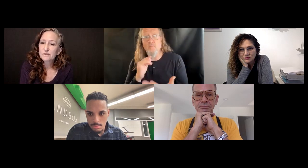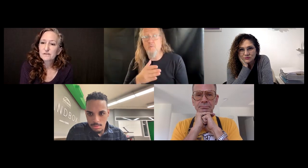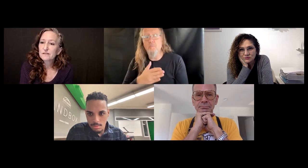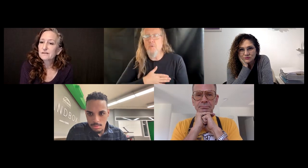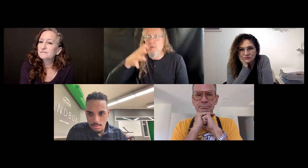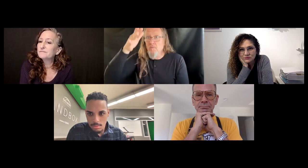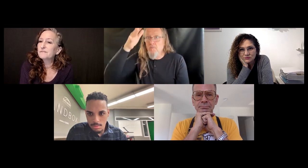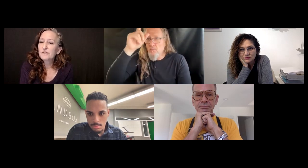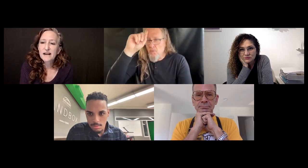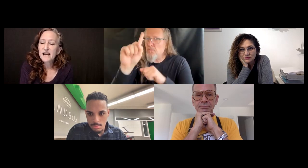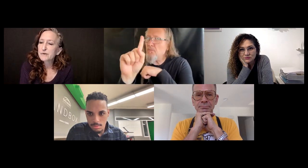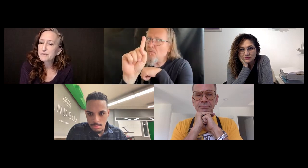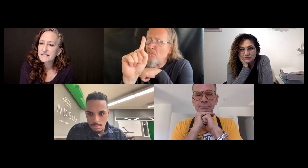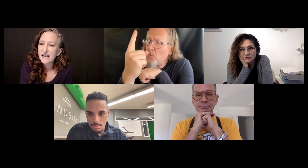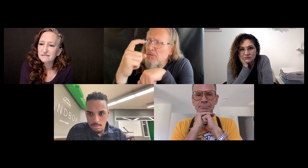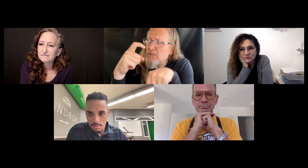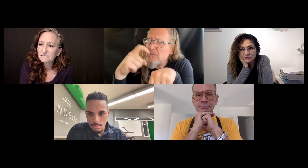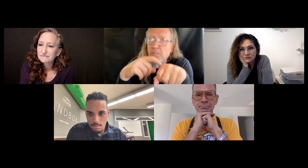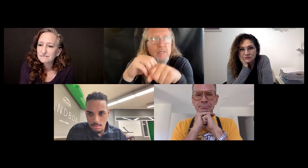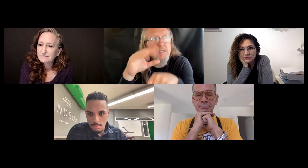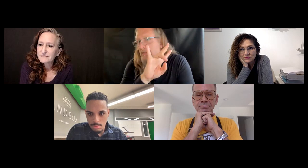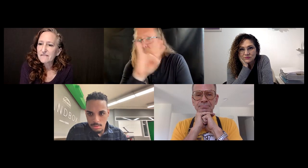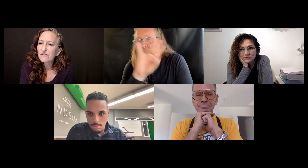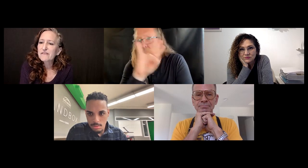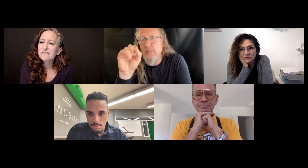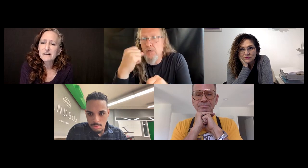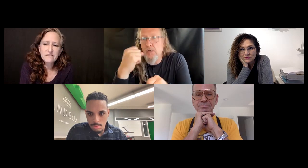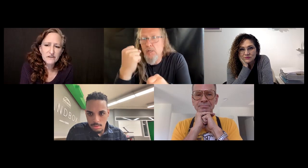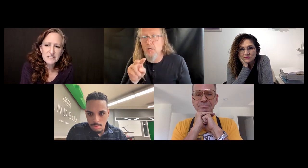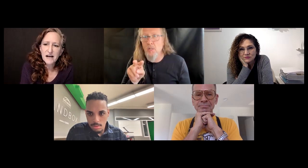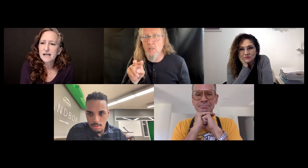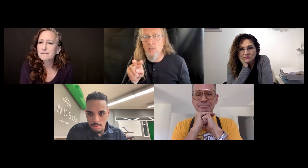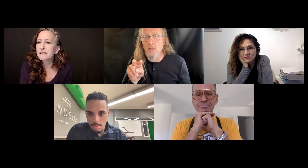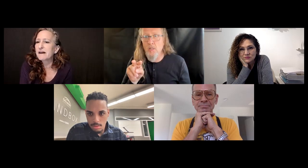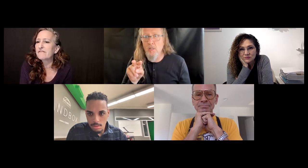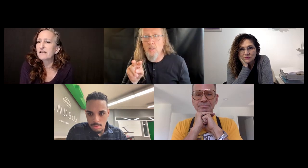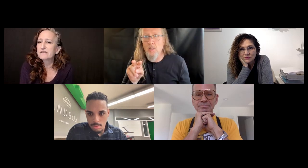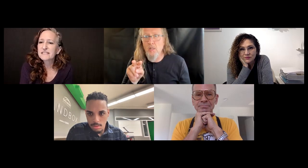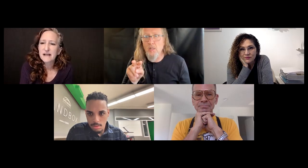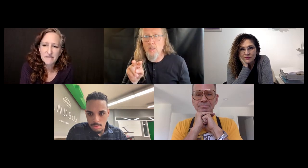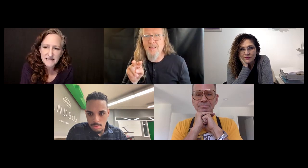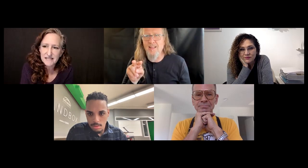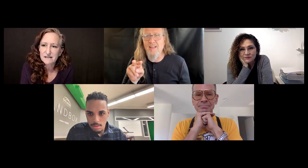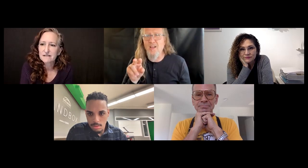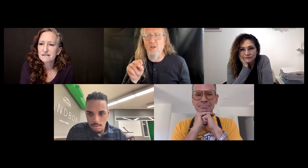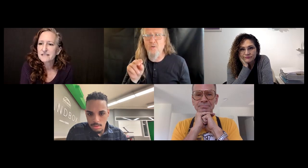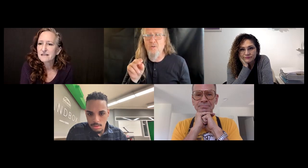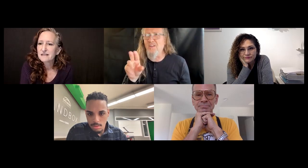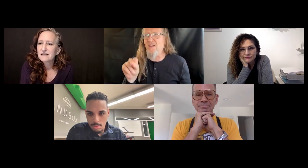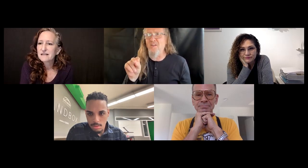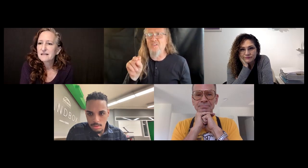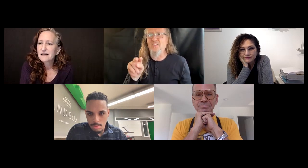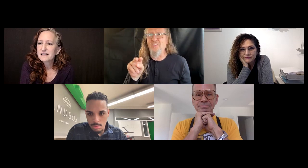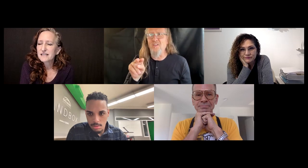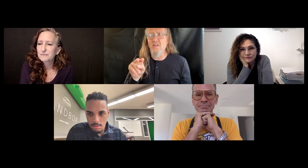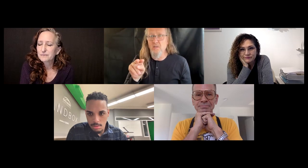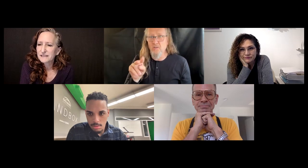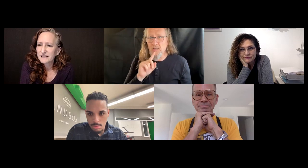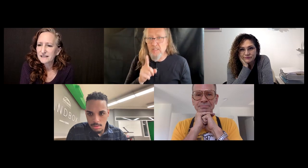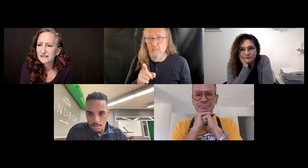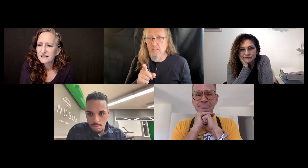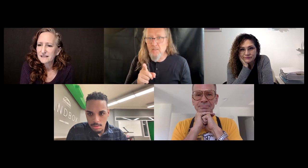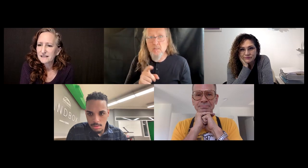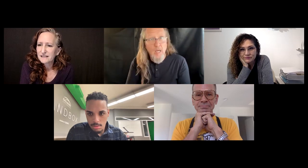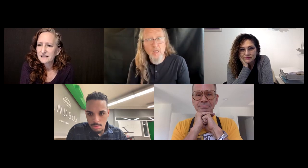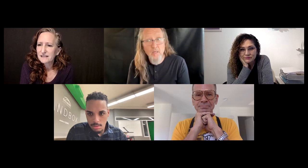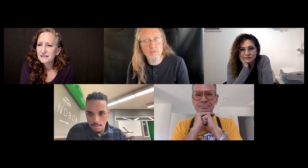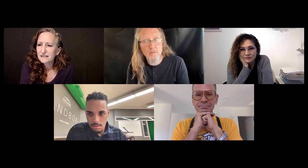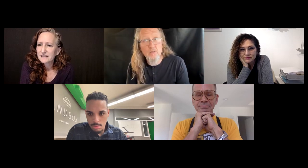You got a 100%. And for the very first time in my father's 70 years, he said, really.